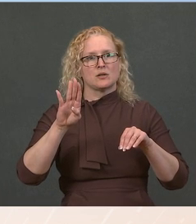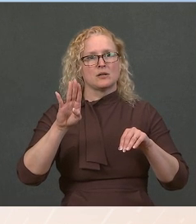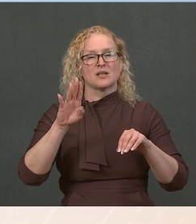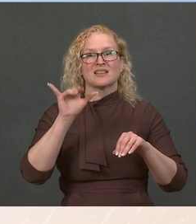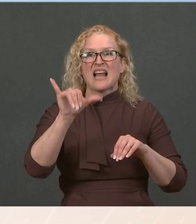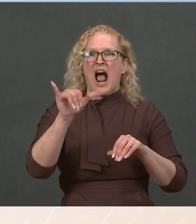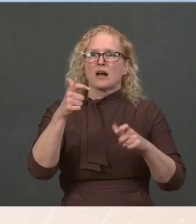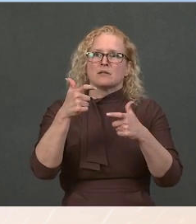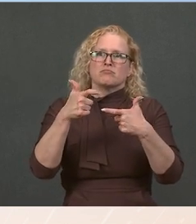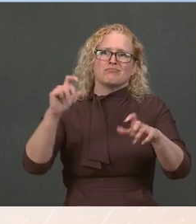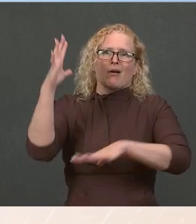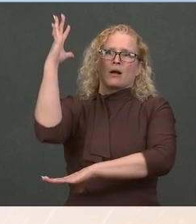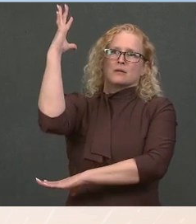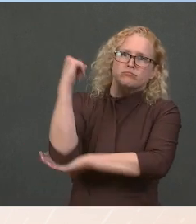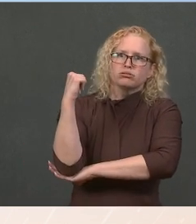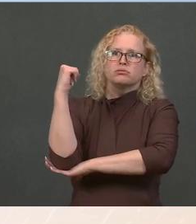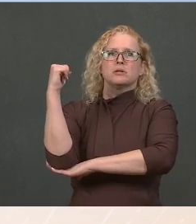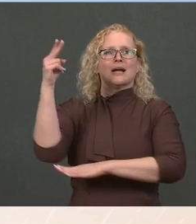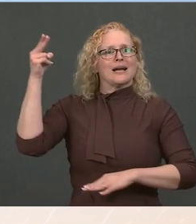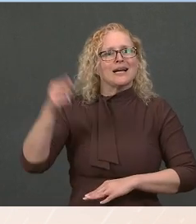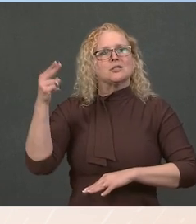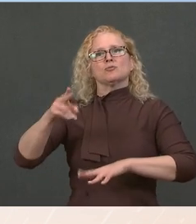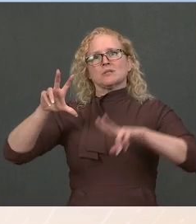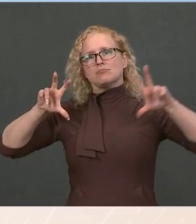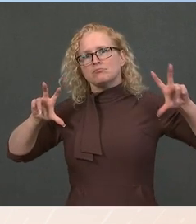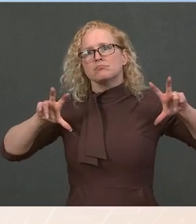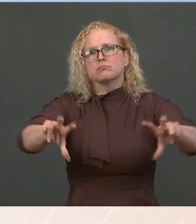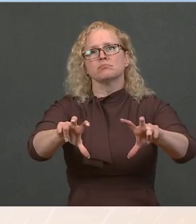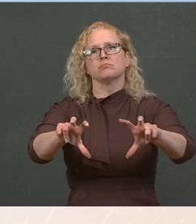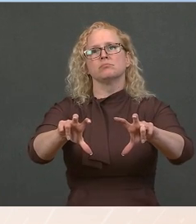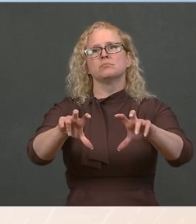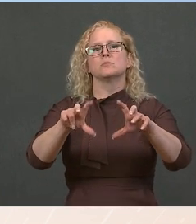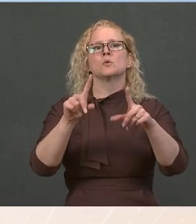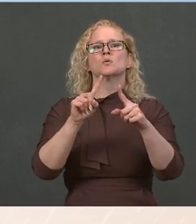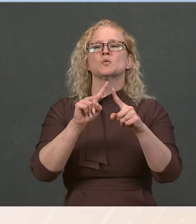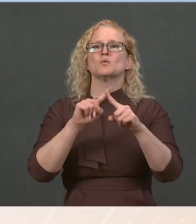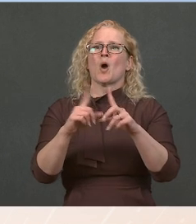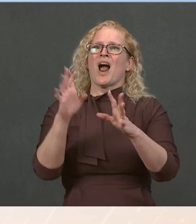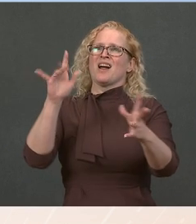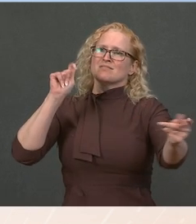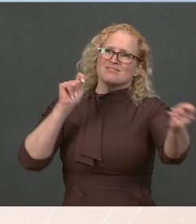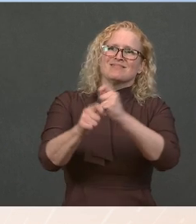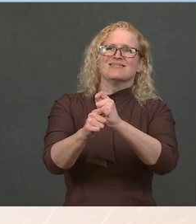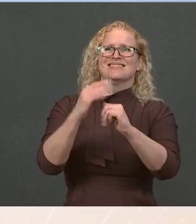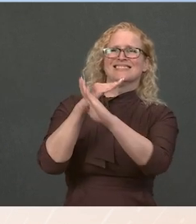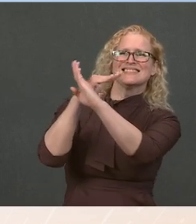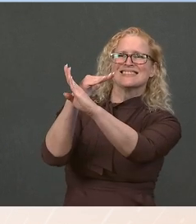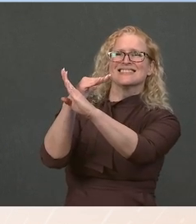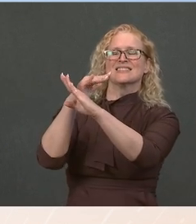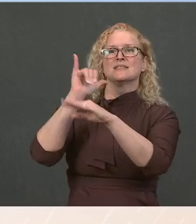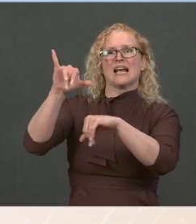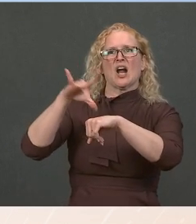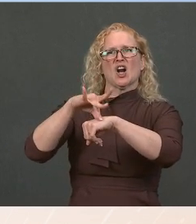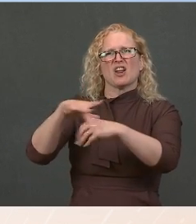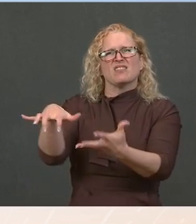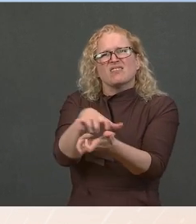Ms. Jean-Pierre: So that's what the President is focusing on and that's what he wants to do. He wants to make sure that we actually deal with this issue that's in front of us. The Press: That I understand. >> Ms. Jean-Pierre: Yeah.